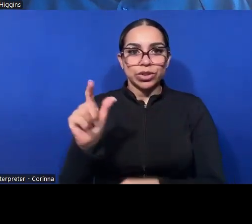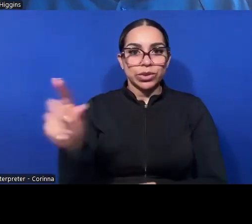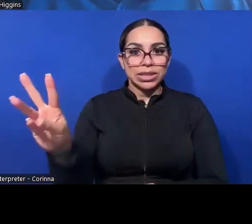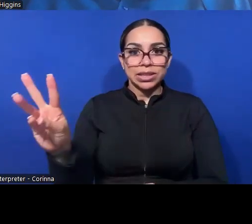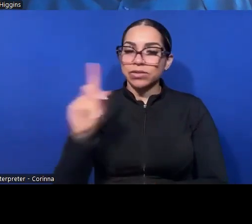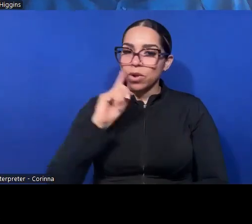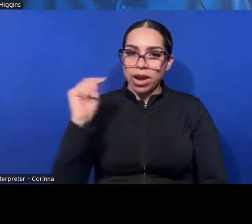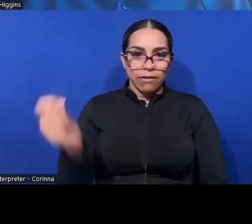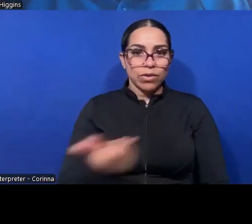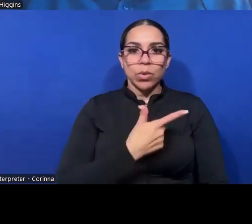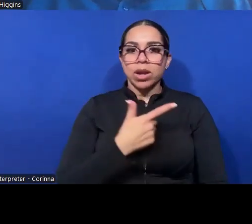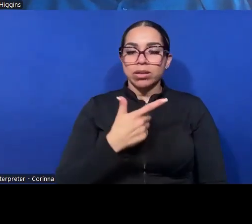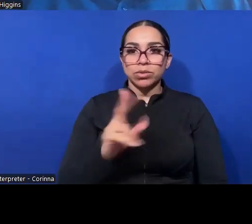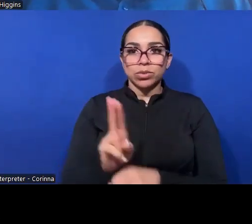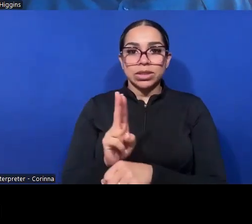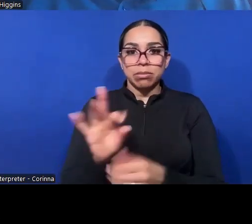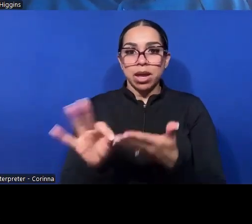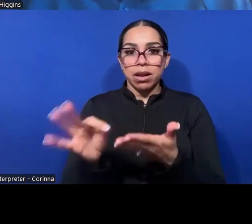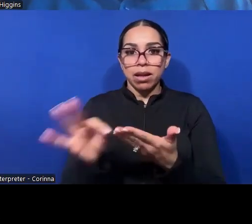So every Medi-Cal program is changing to this.